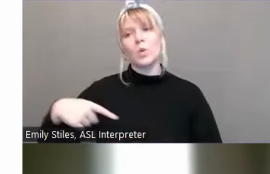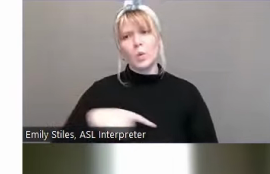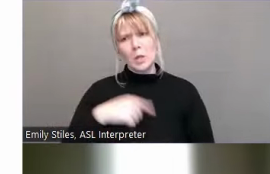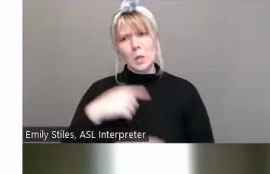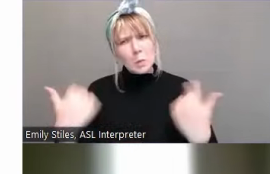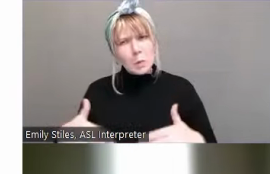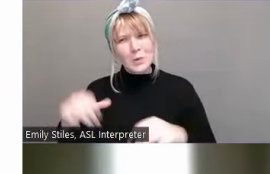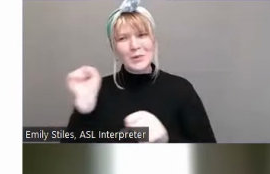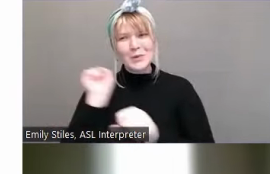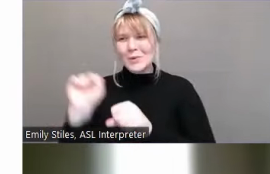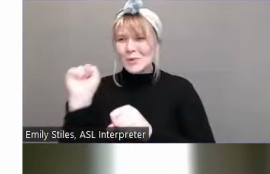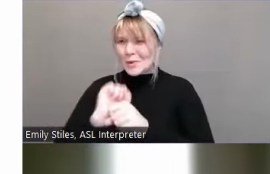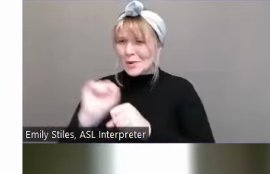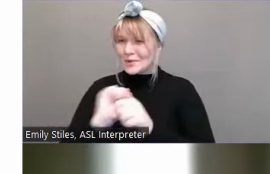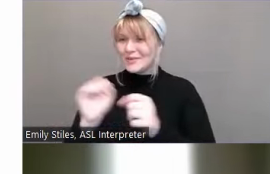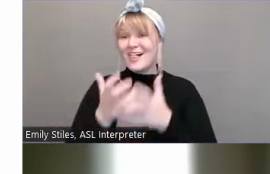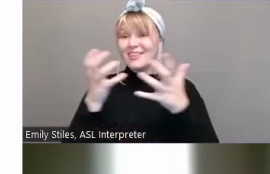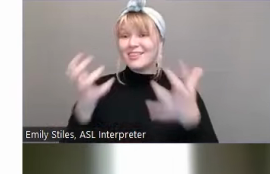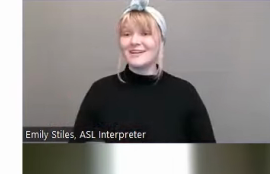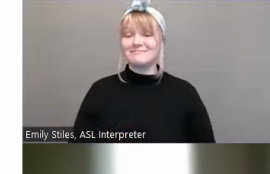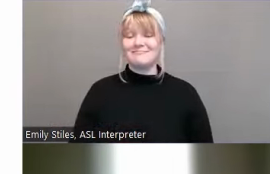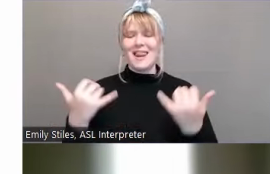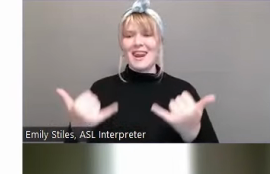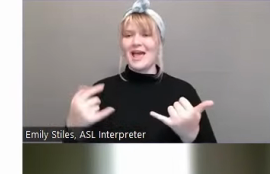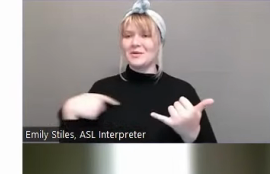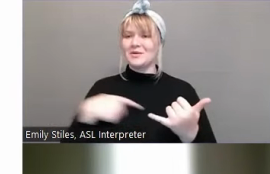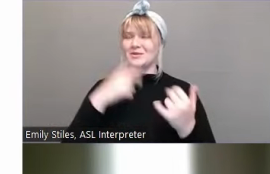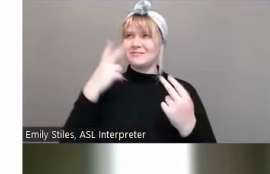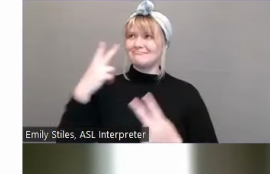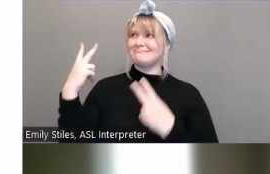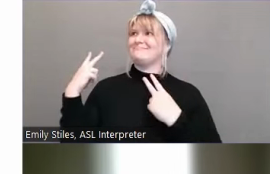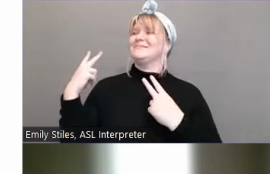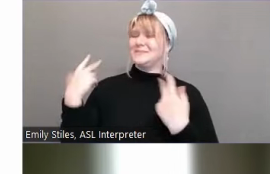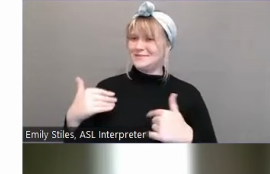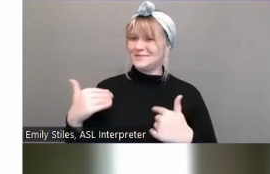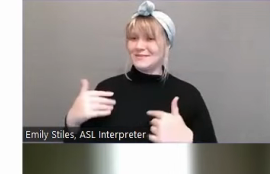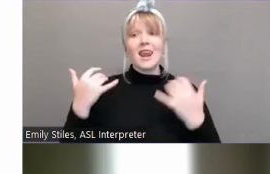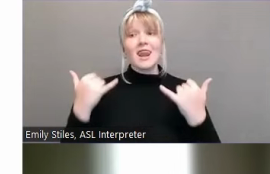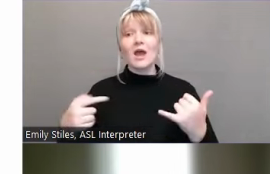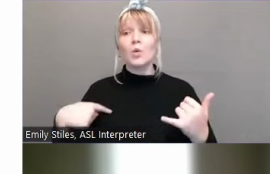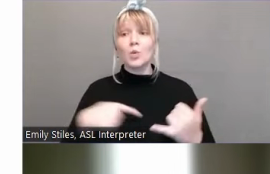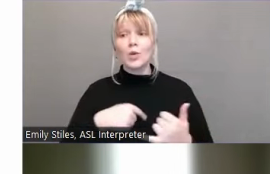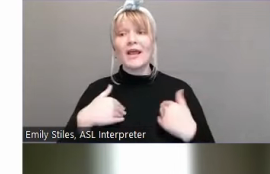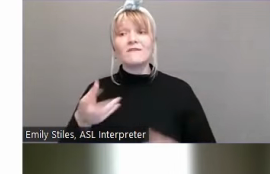As we sit here now, AIM currently operates two permanent supportive housing projects